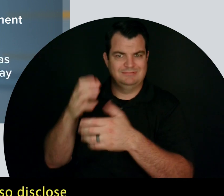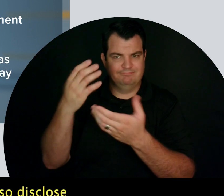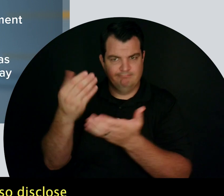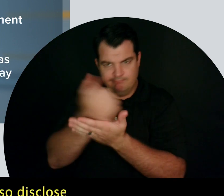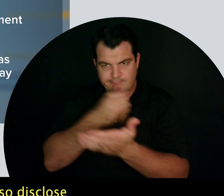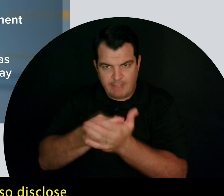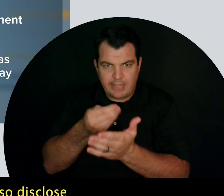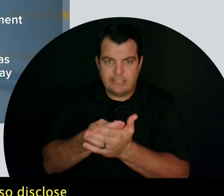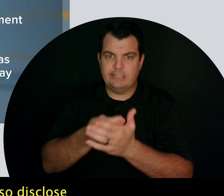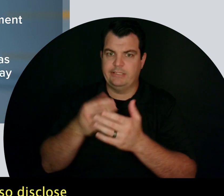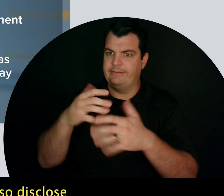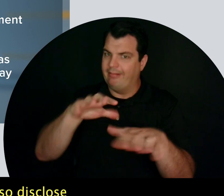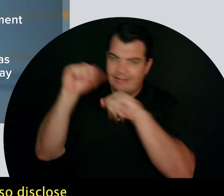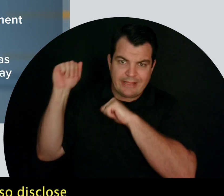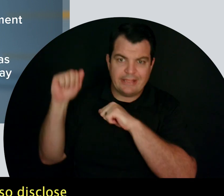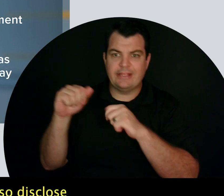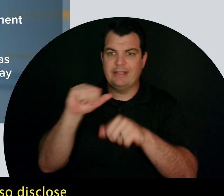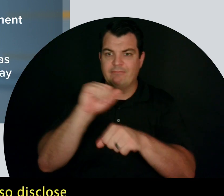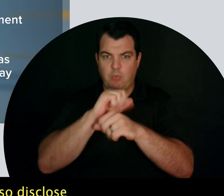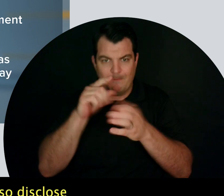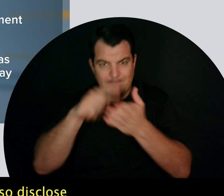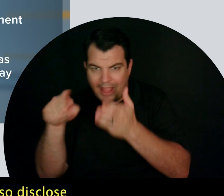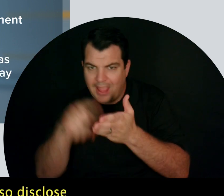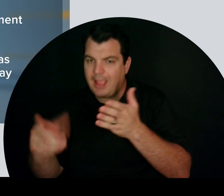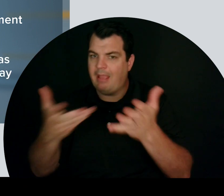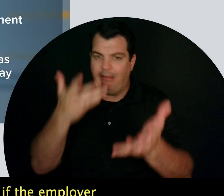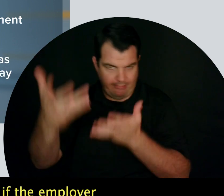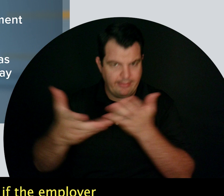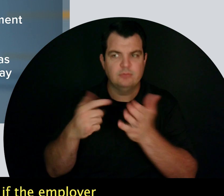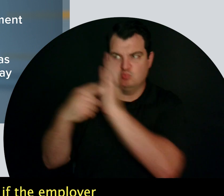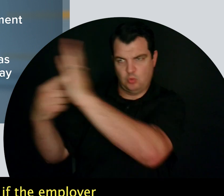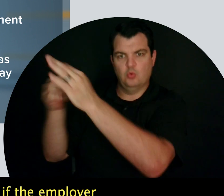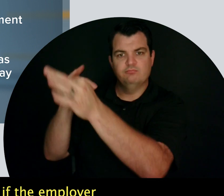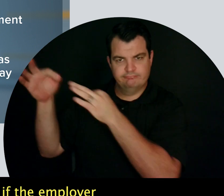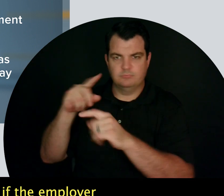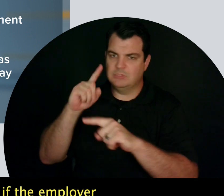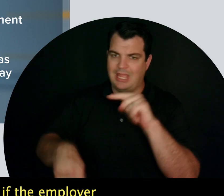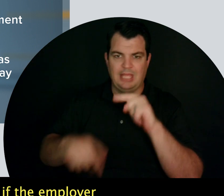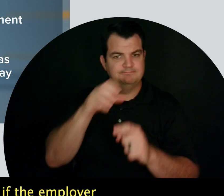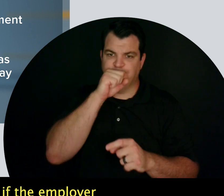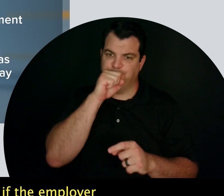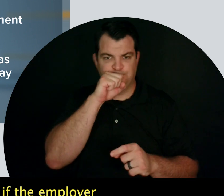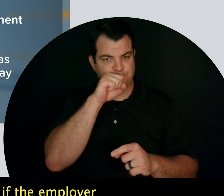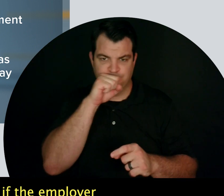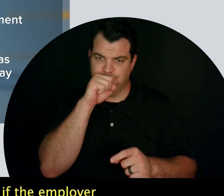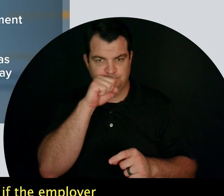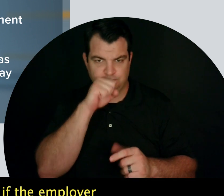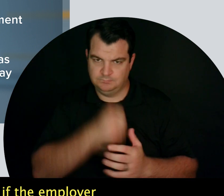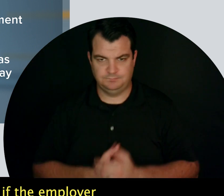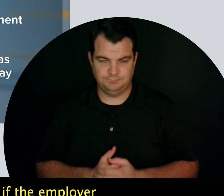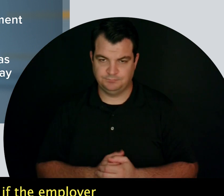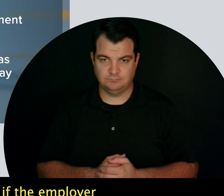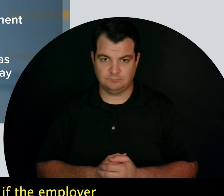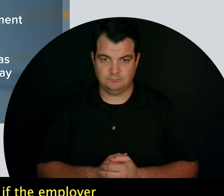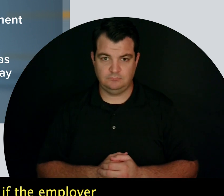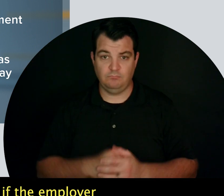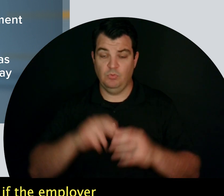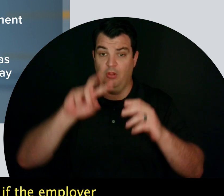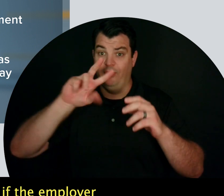The claimant must also disclose any salary reimbursements, such as leave accruals, or if the employer continues to pay the claimant salary.